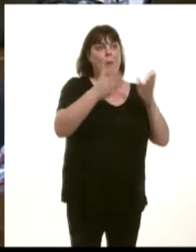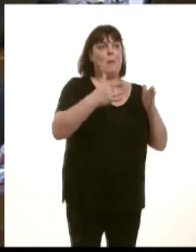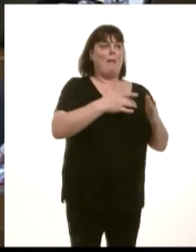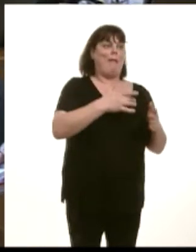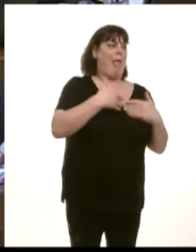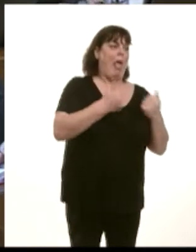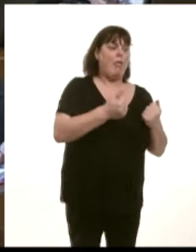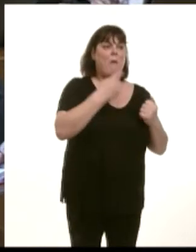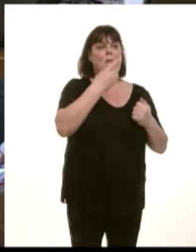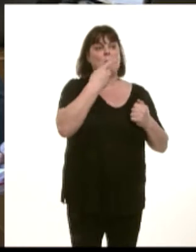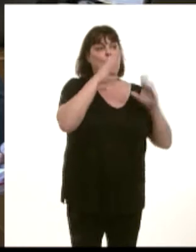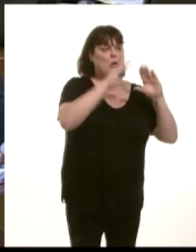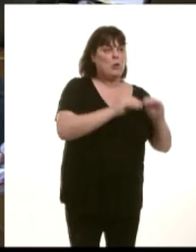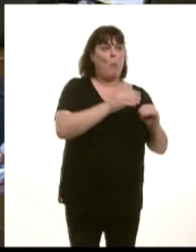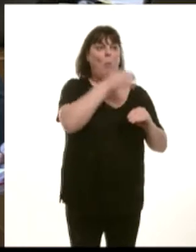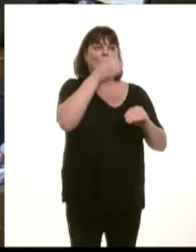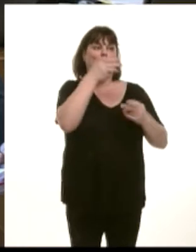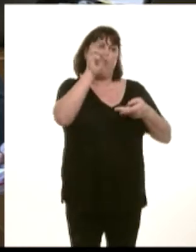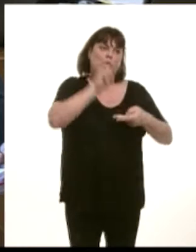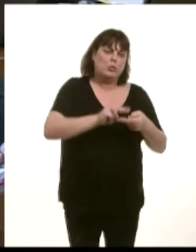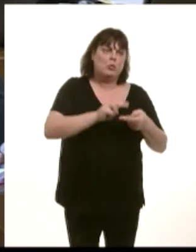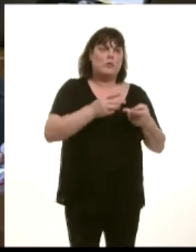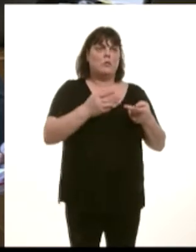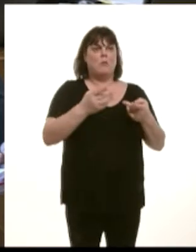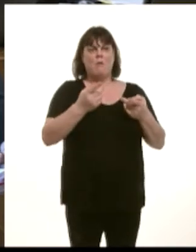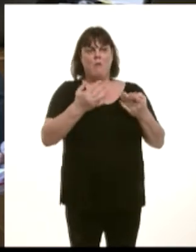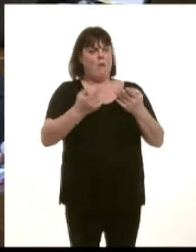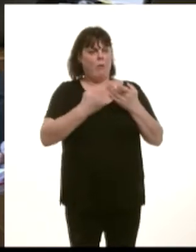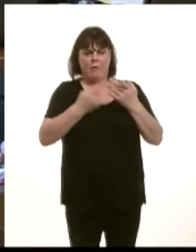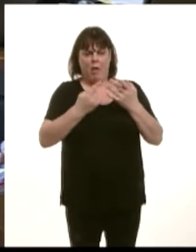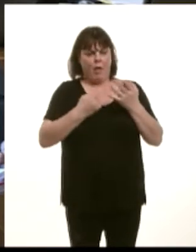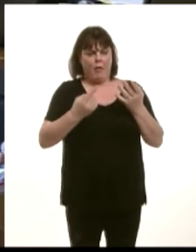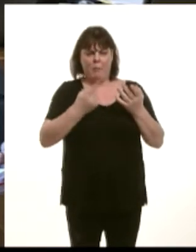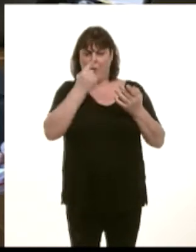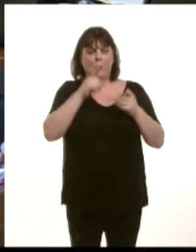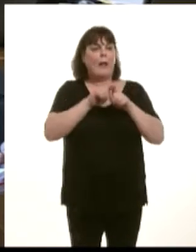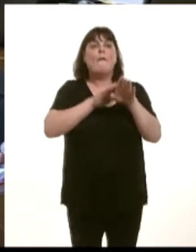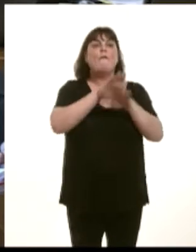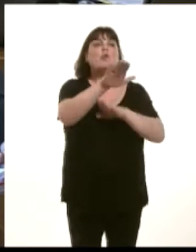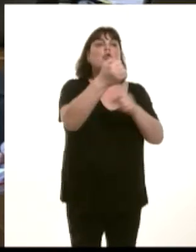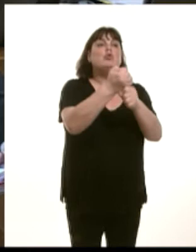consumption, and of course there are other possibilities that exist through the Well-being of Future Generations (Wales) Bill.